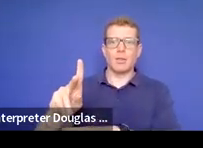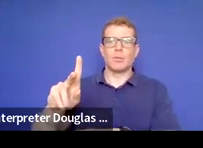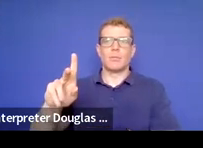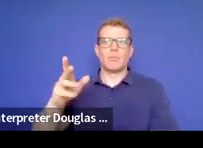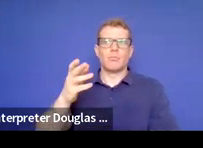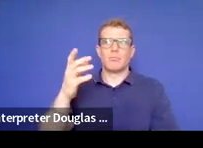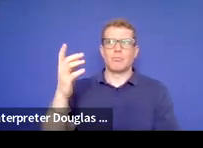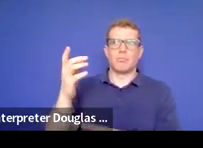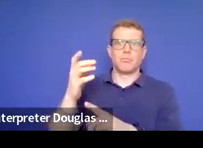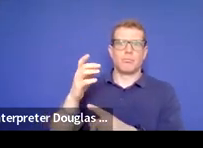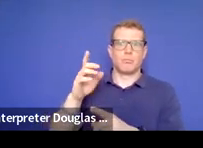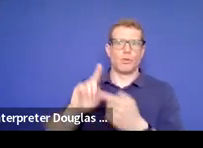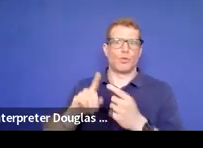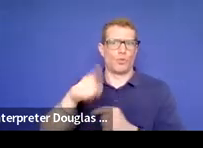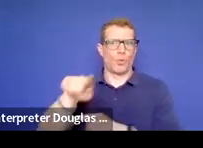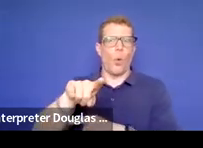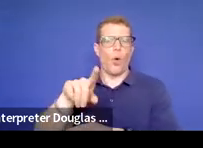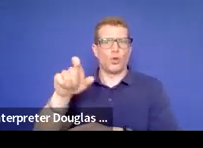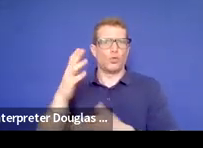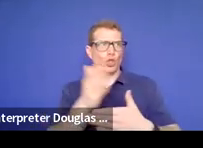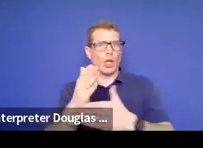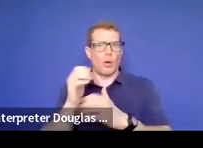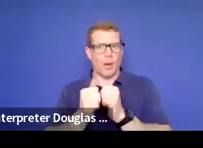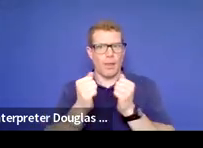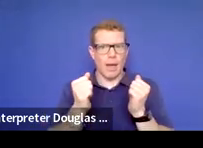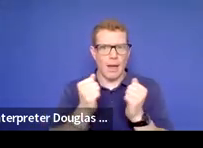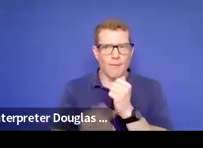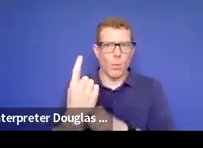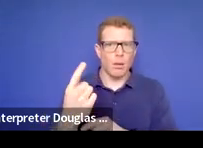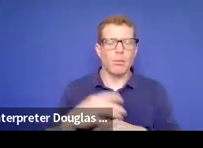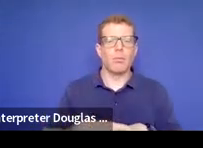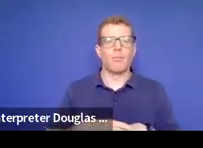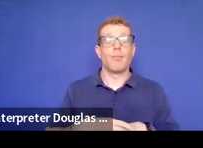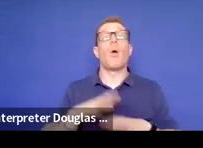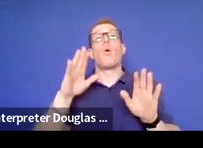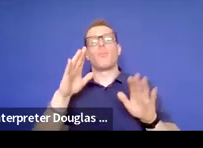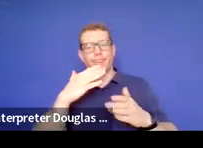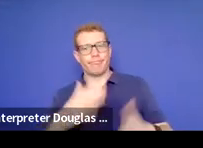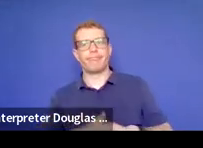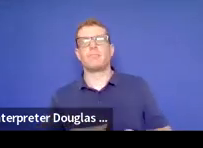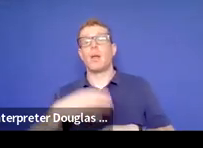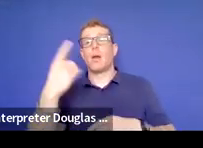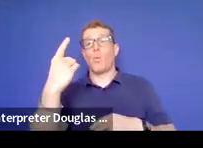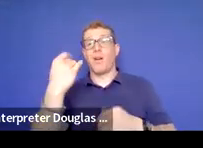Okay? And then one last question: Do you all work in validation, therapy training?